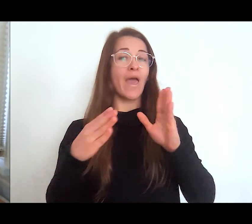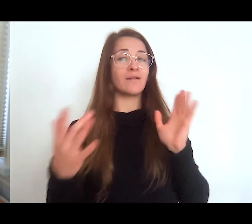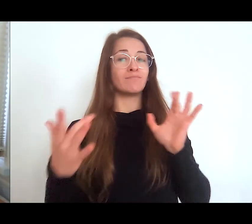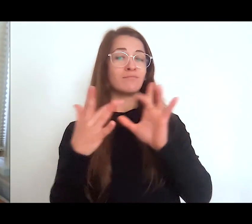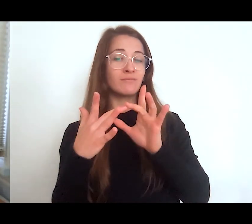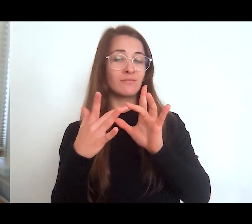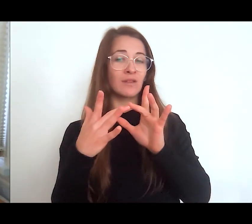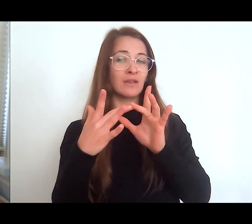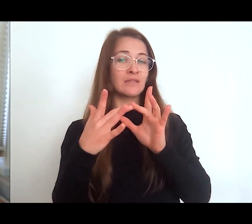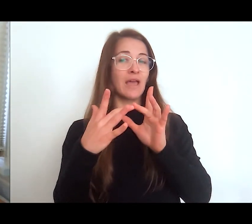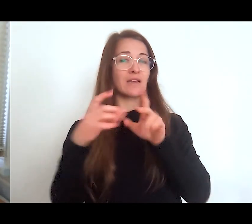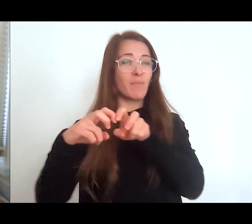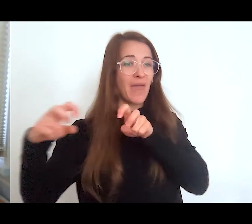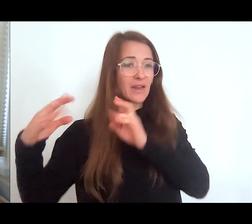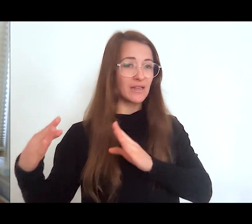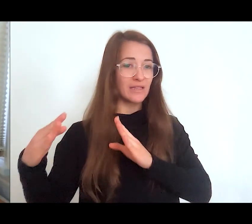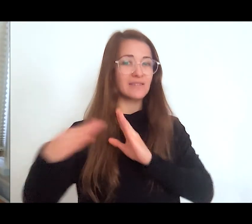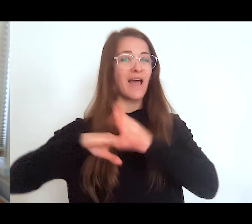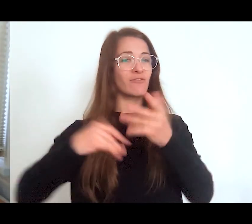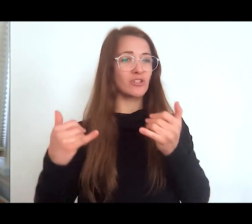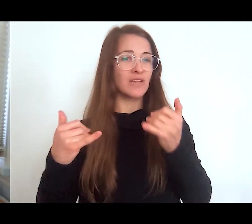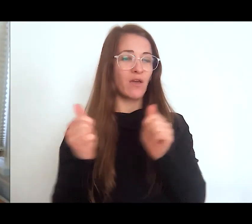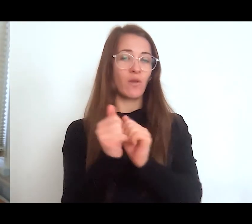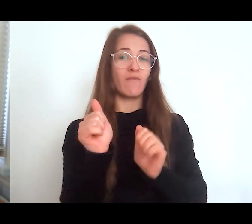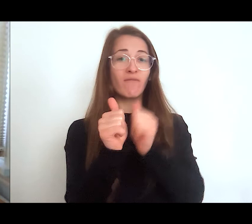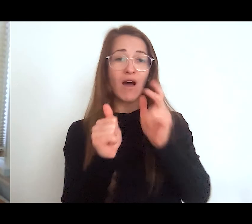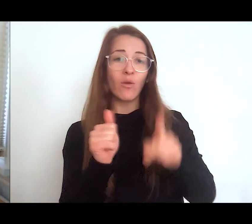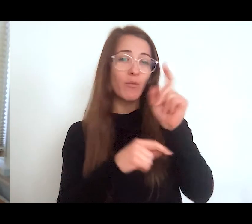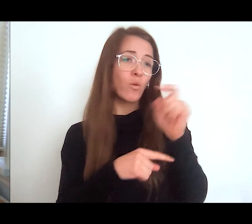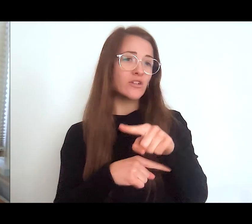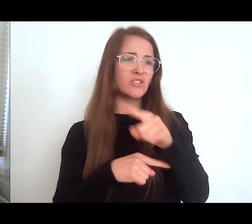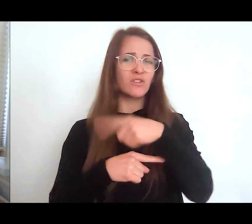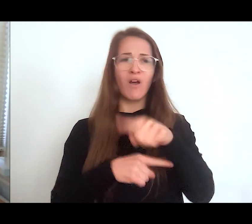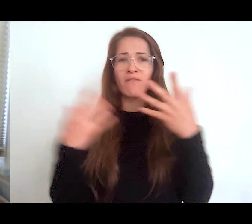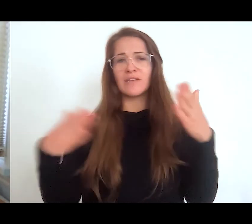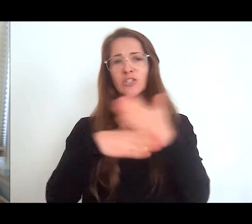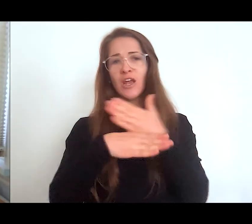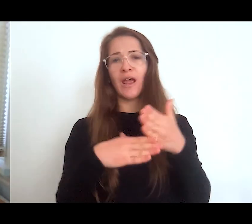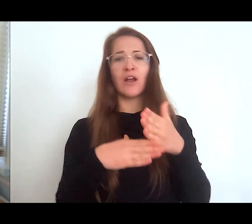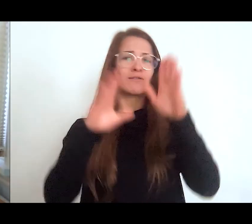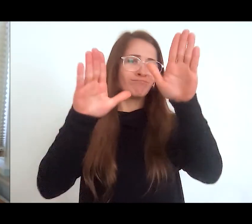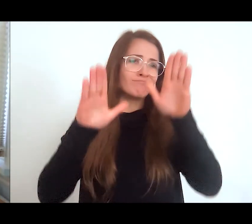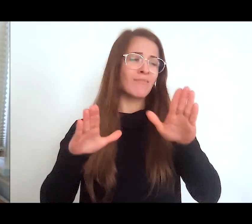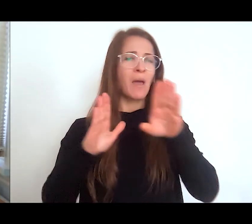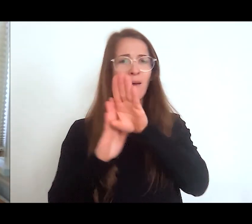IS A WAY TO KEEP IN TOUCH WITH THE FOLKS ON THE PANEL TODAY, IF PEOPLE HAVE FOLLOW UP QUESTIONS, YOU HAVE SHARED A LOT OF